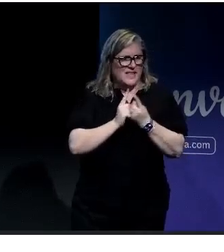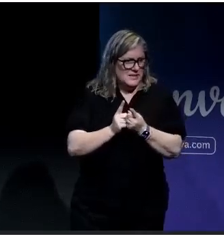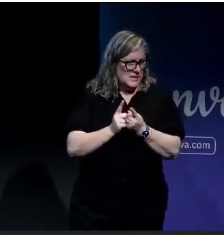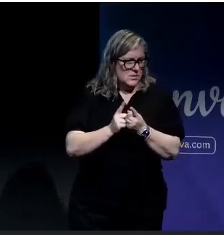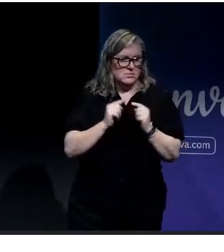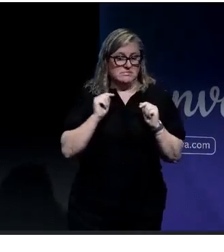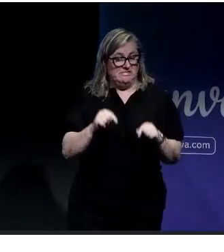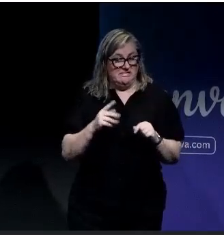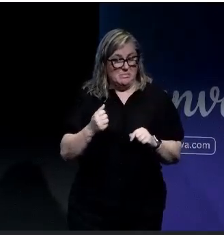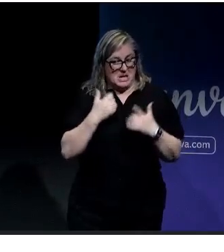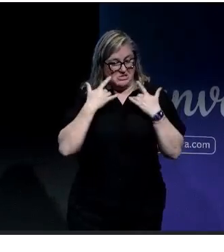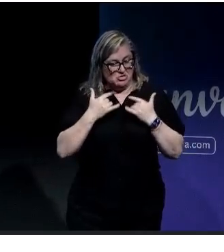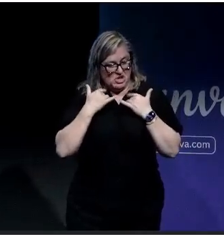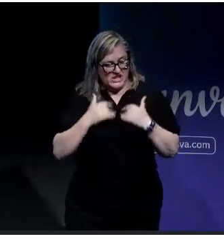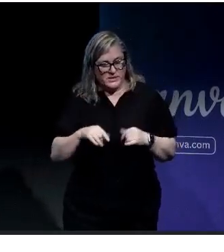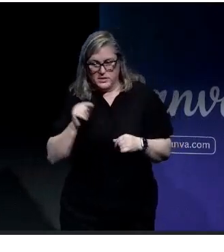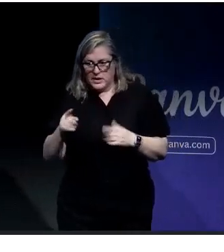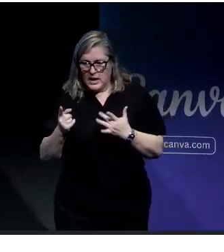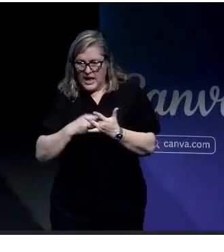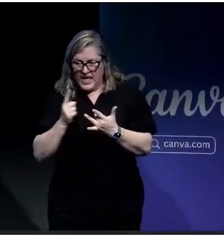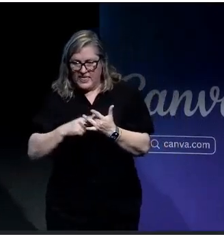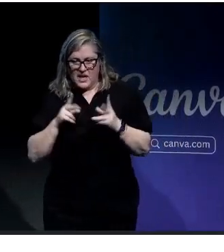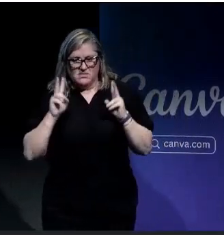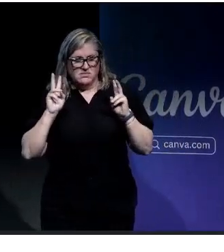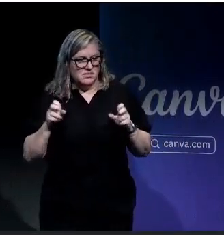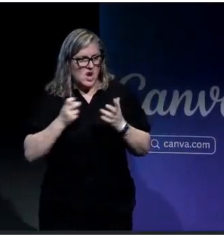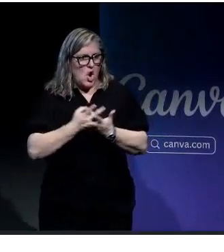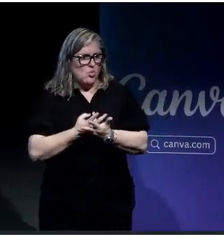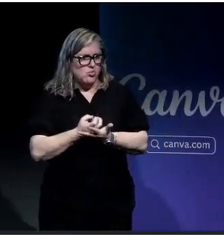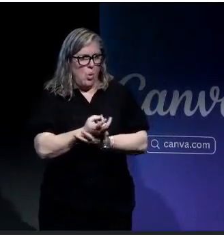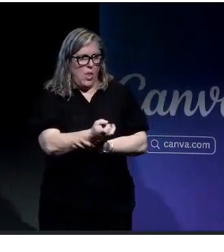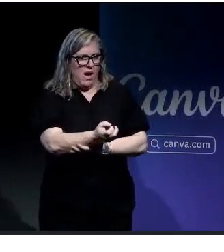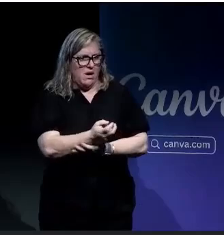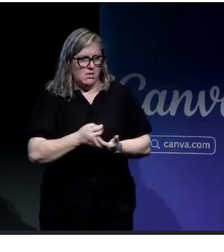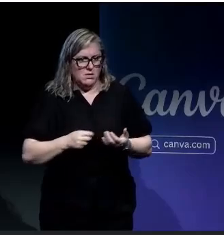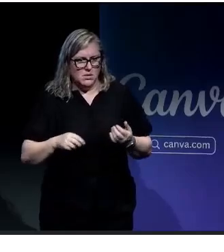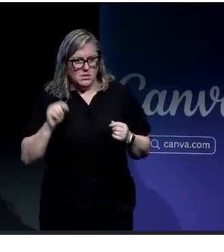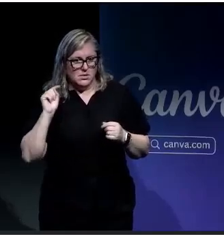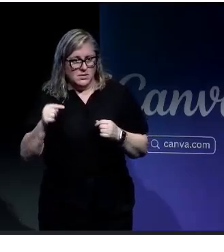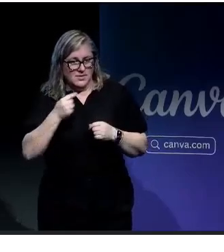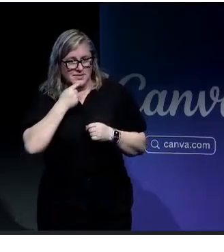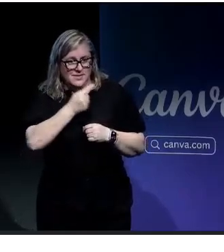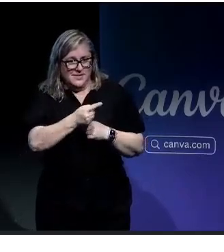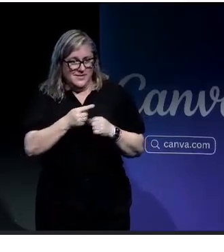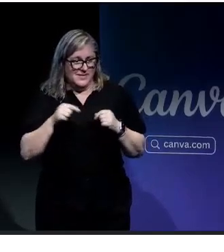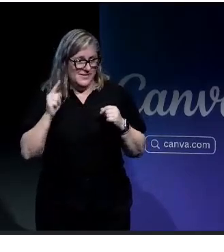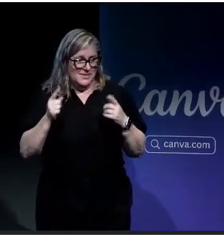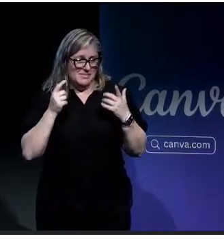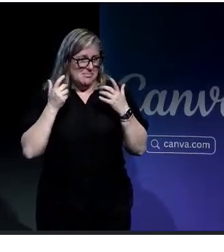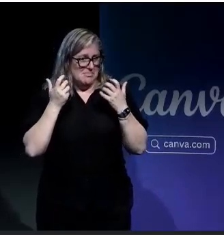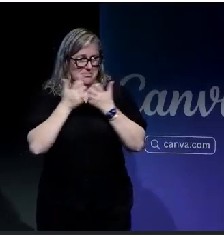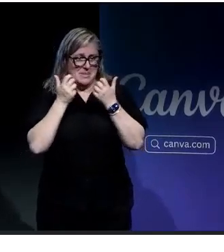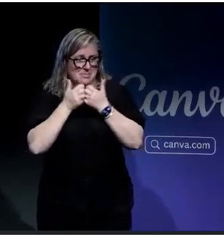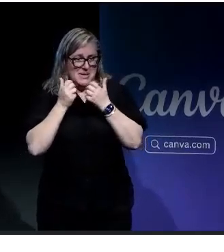Uh, another type of tool is a crawler. So that can go through and test multiple pages at the same time and can collate the results.